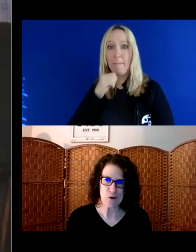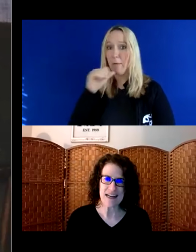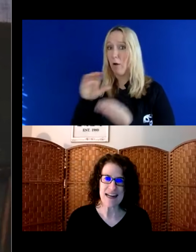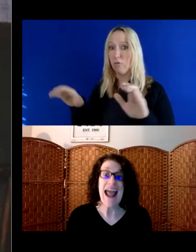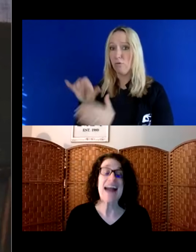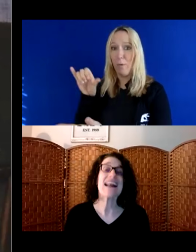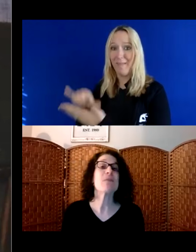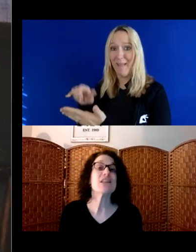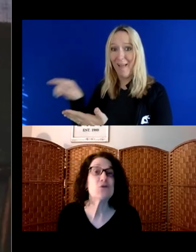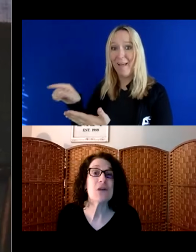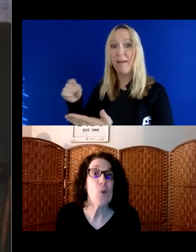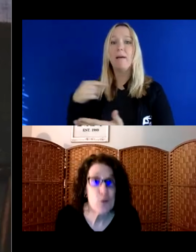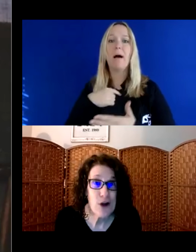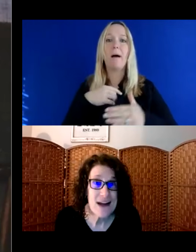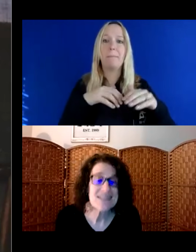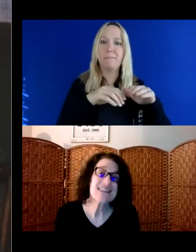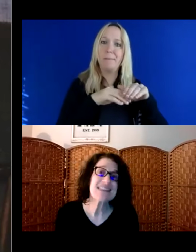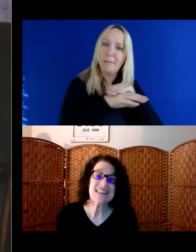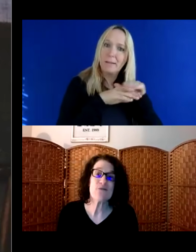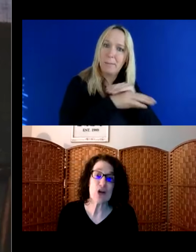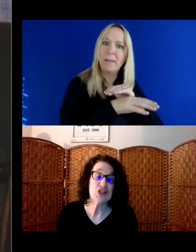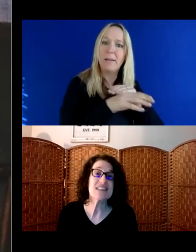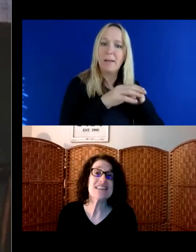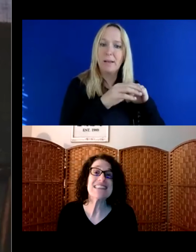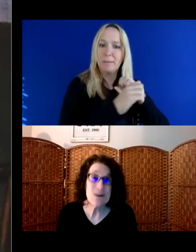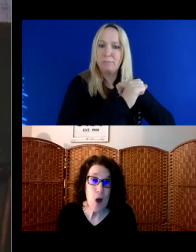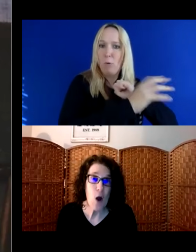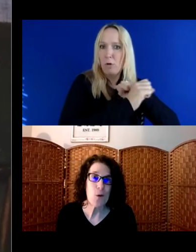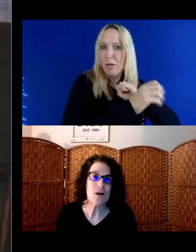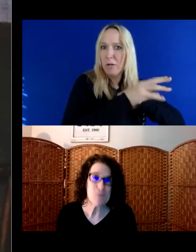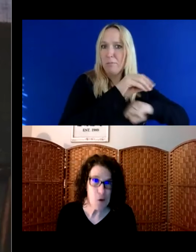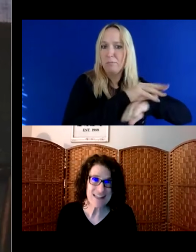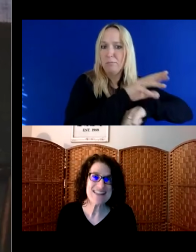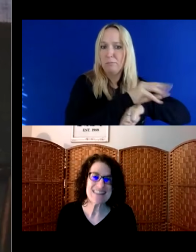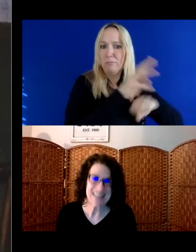and I've been using WordPress since version 0.7.